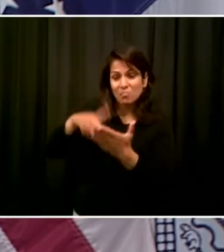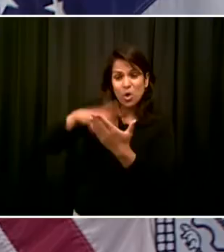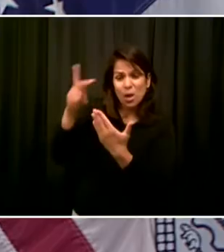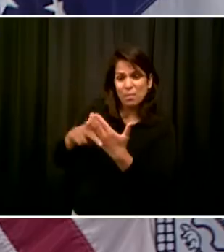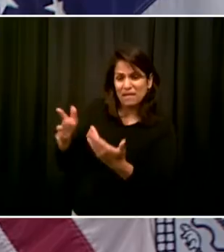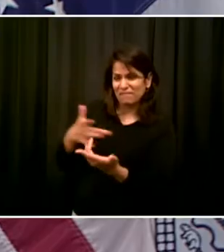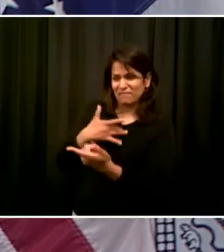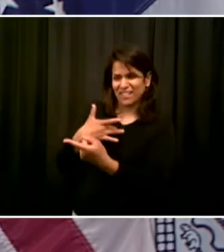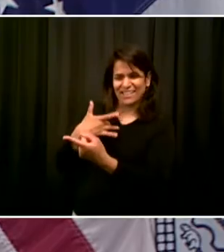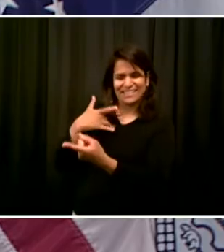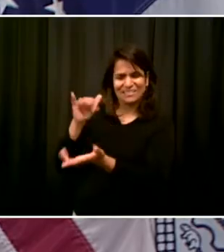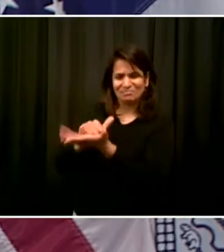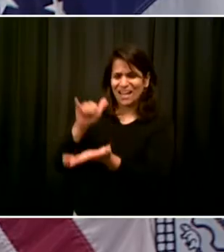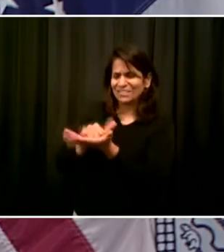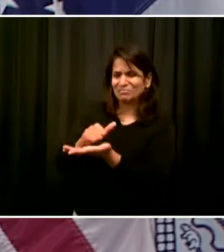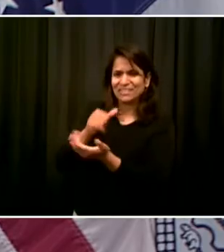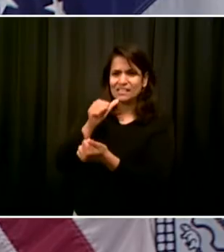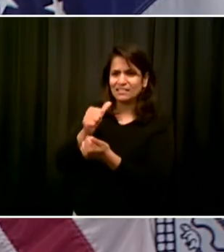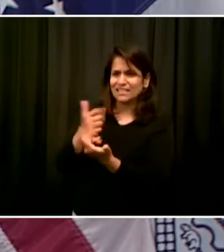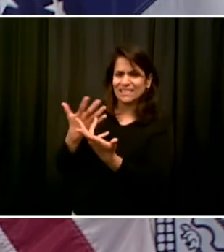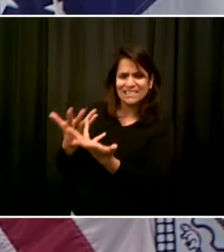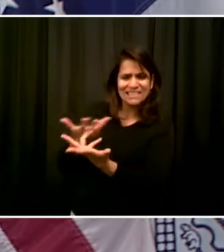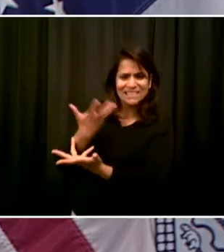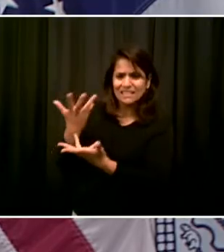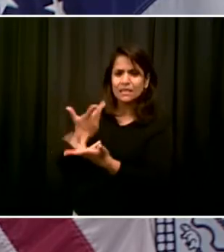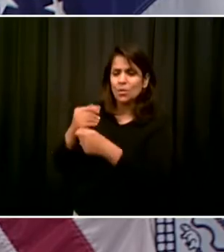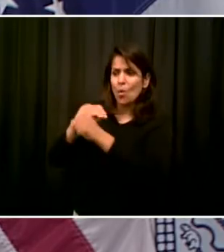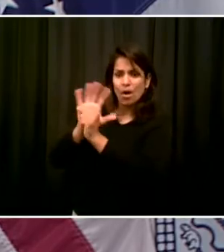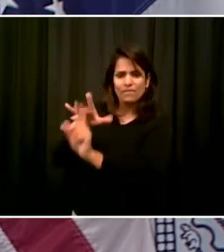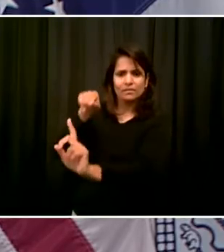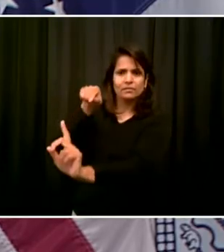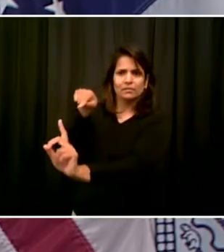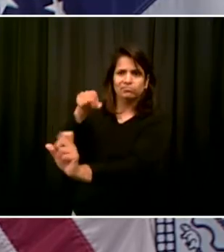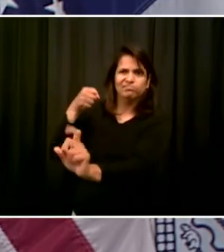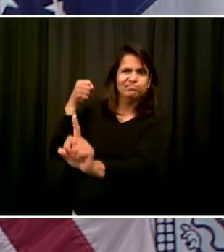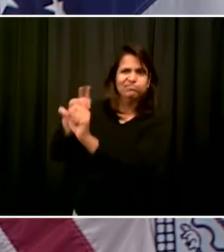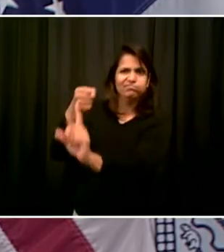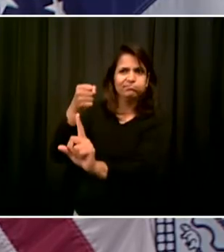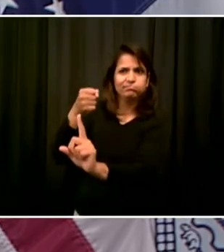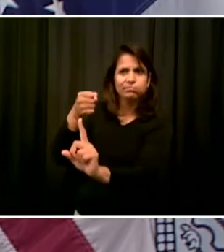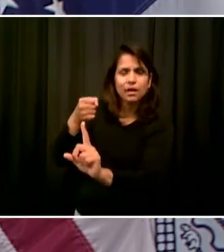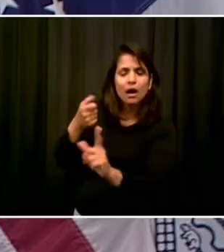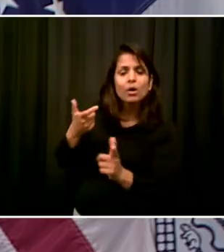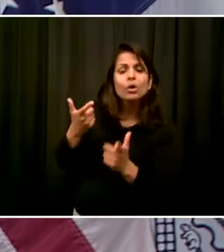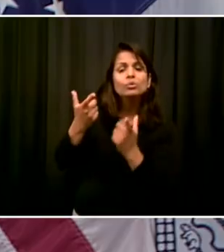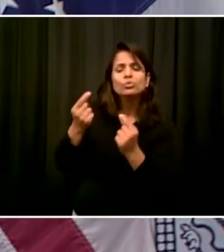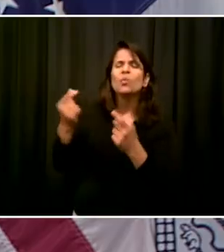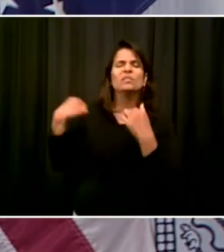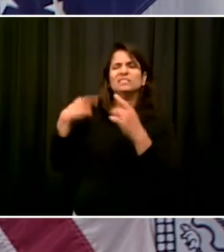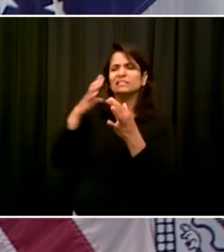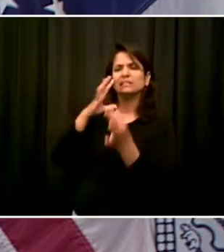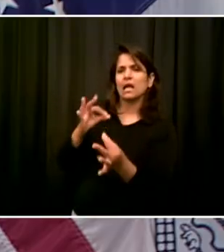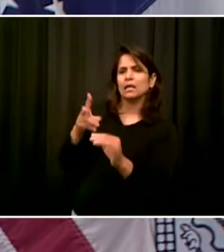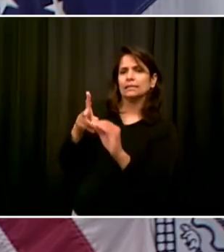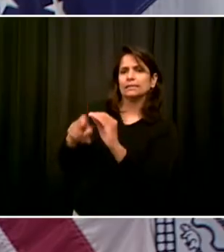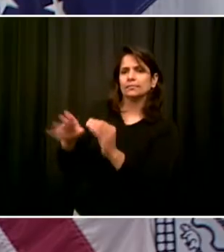JUST CANNOT HAPPEN BECAUSE OF CORONAVIRUS. OTHERS WERE MORE PROGRAMMATIC. WE PARTICULARLY ASKED THE